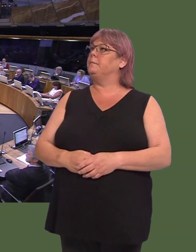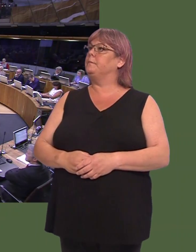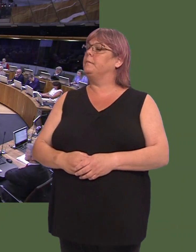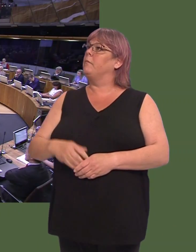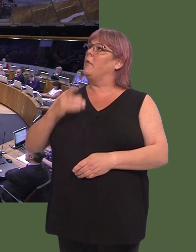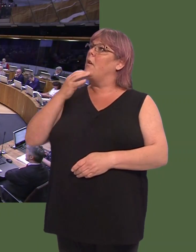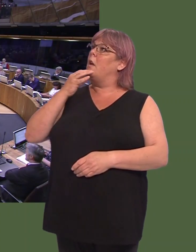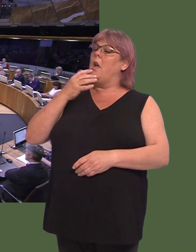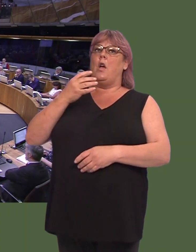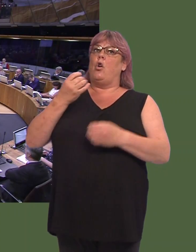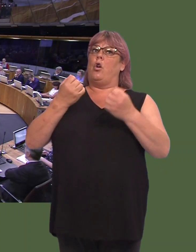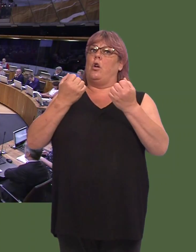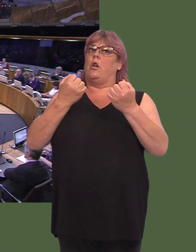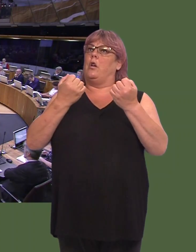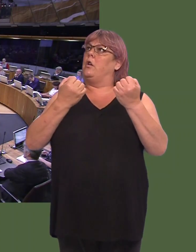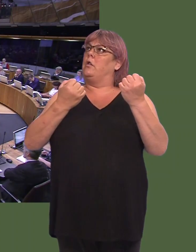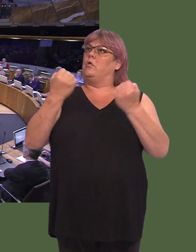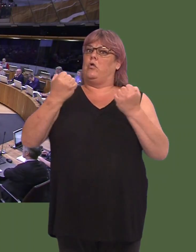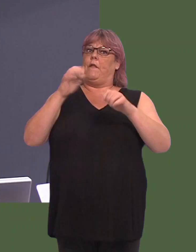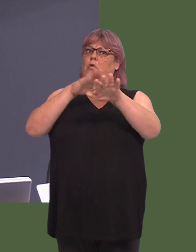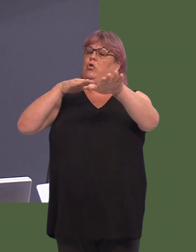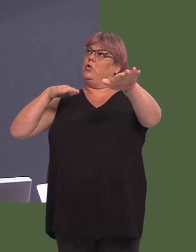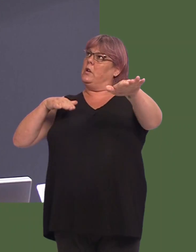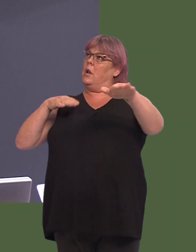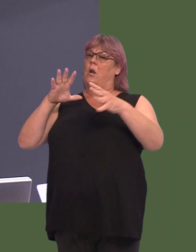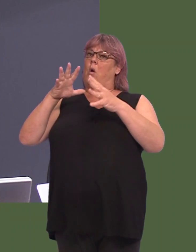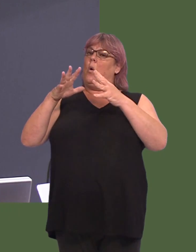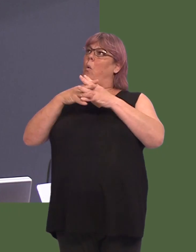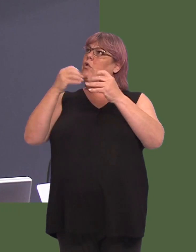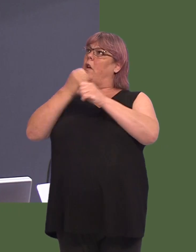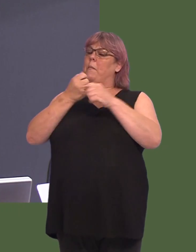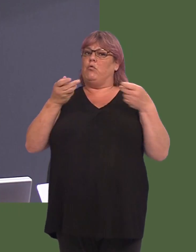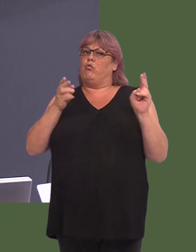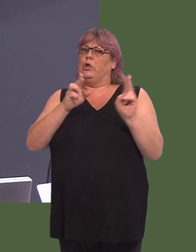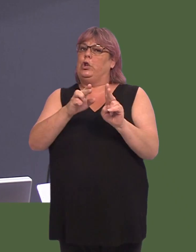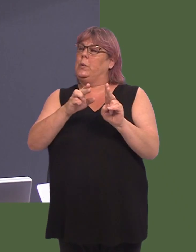A wnaiff y Prif Weinidog ddatganiad am fynd i'r afael â thagfeydd traffig yng Nghanol De Cymru?